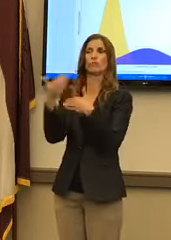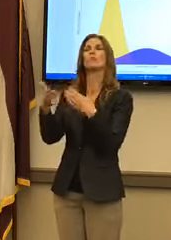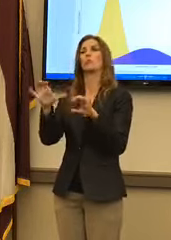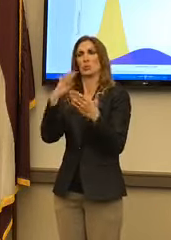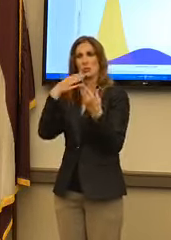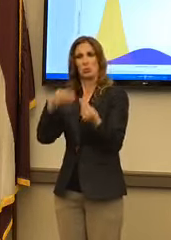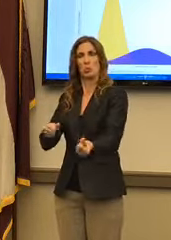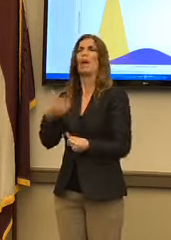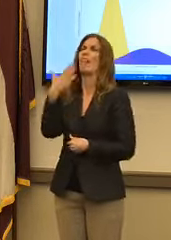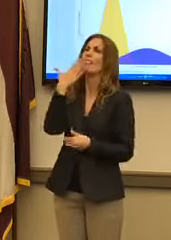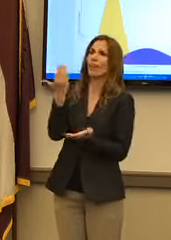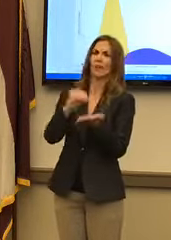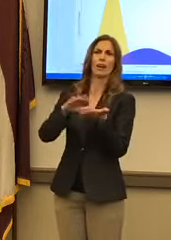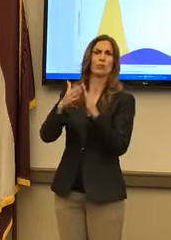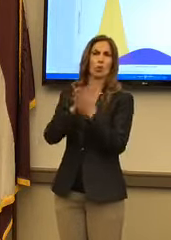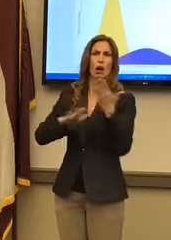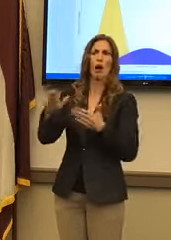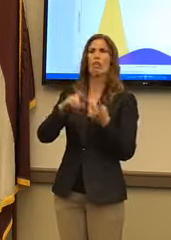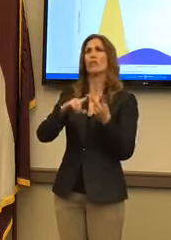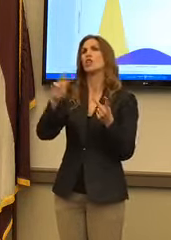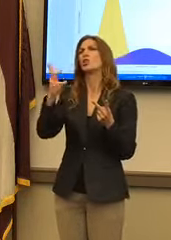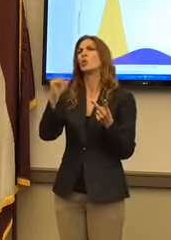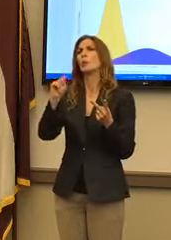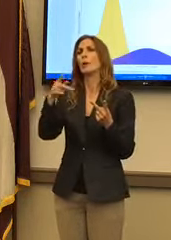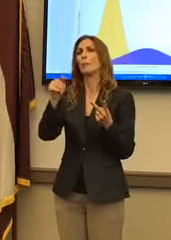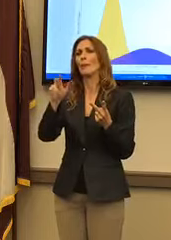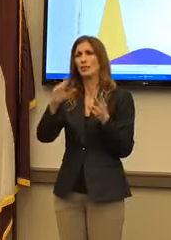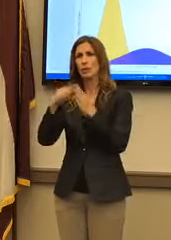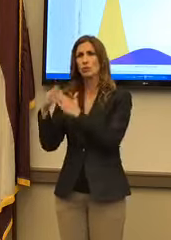College Whitpain Township and the police department in Whitpain and the